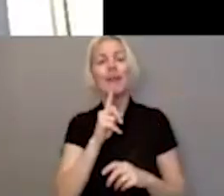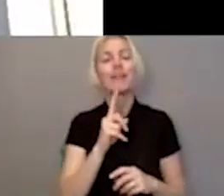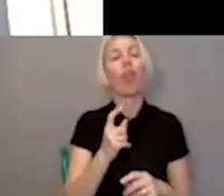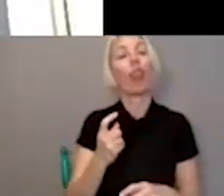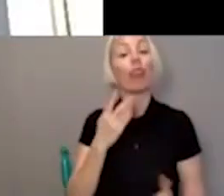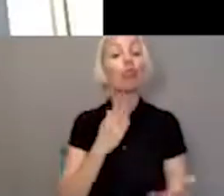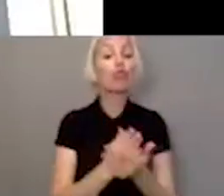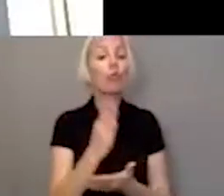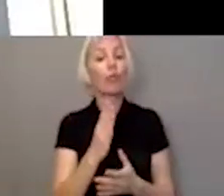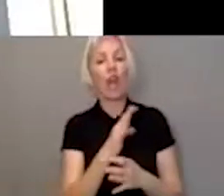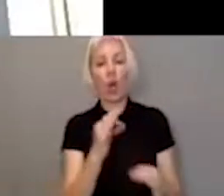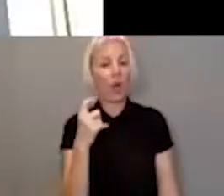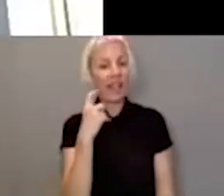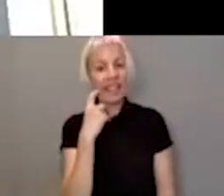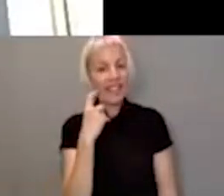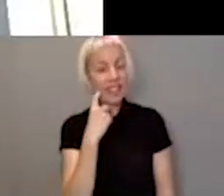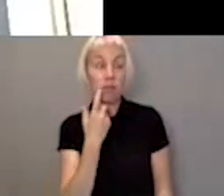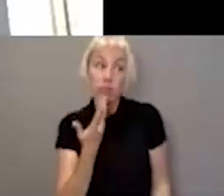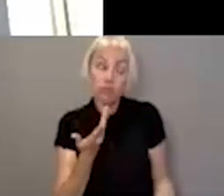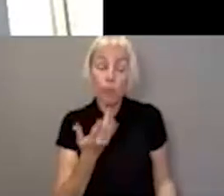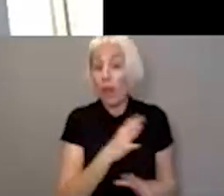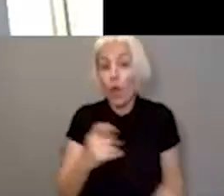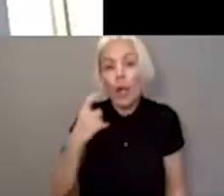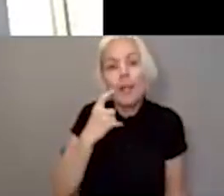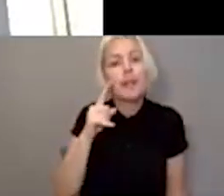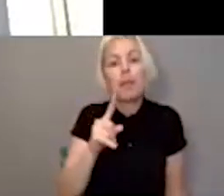about. Movement happens because it's shining a light on something that needs change. It